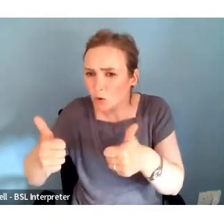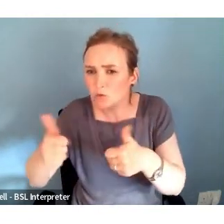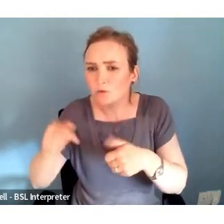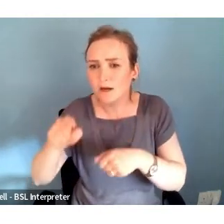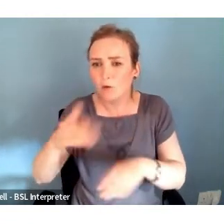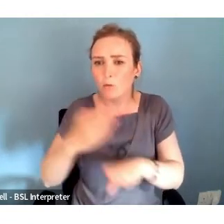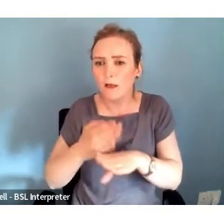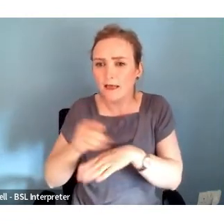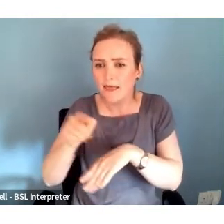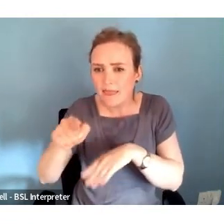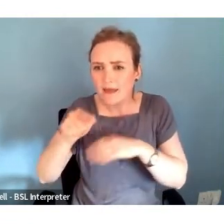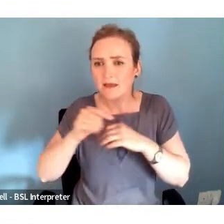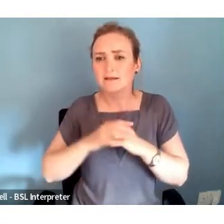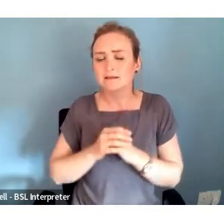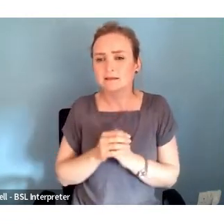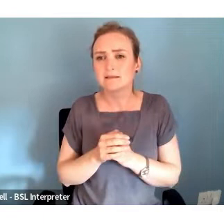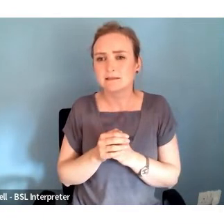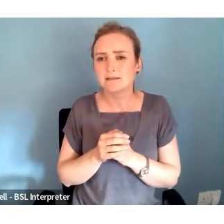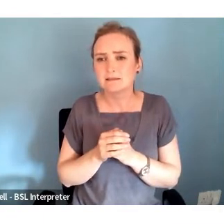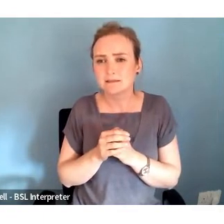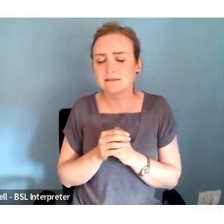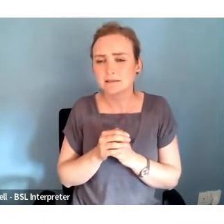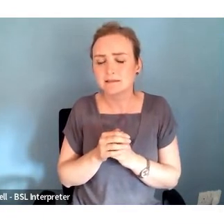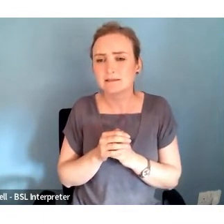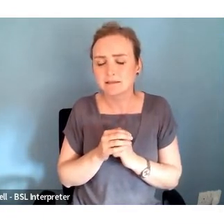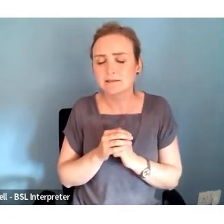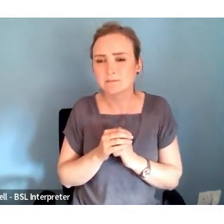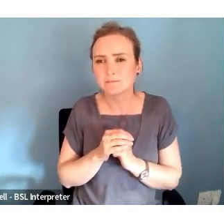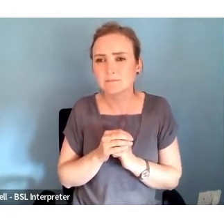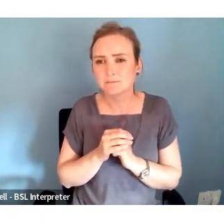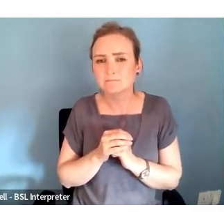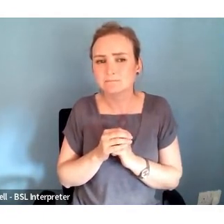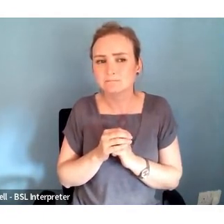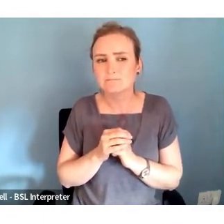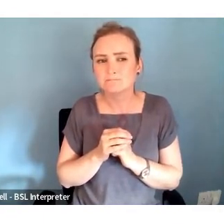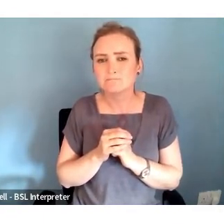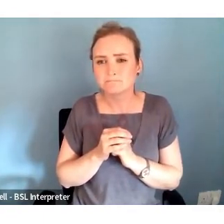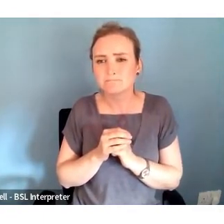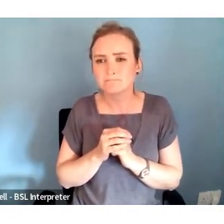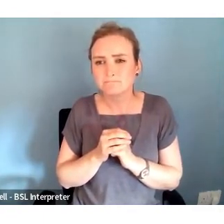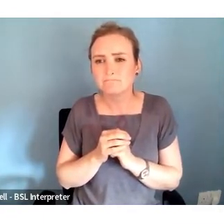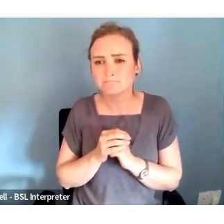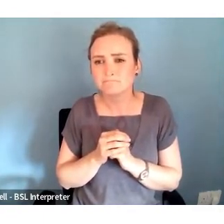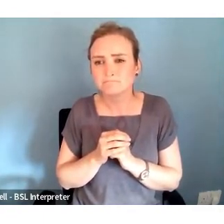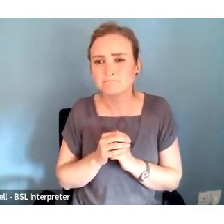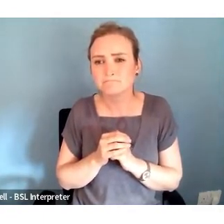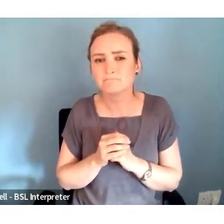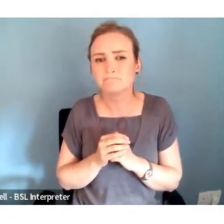is it they are going to gain from you they might not from other organisations? That needs to be really quite